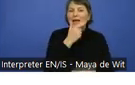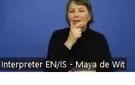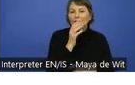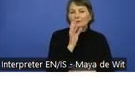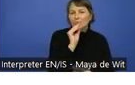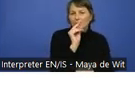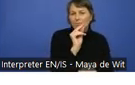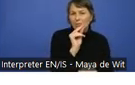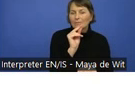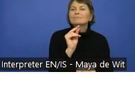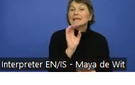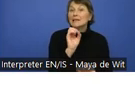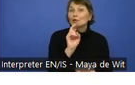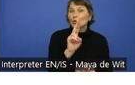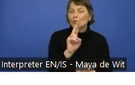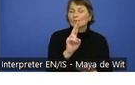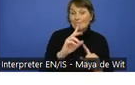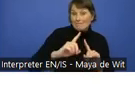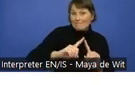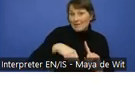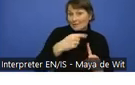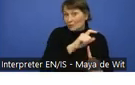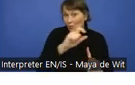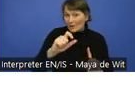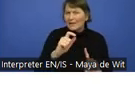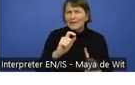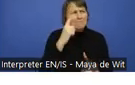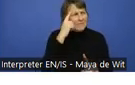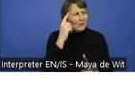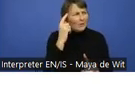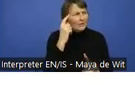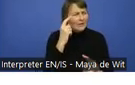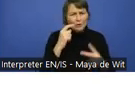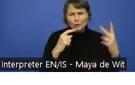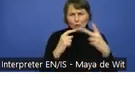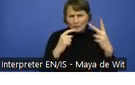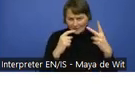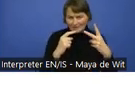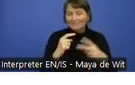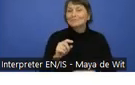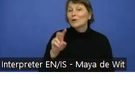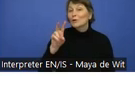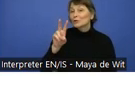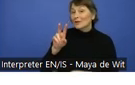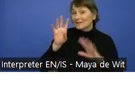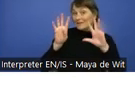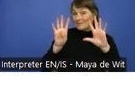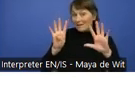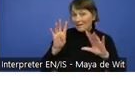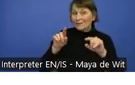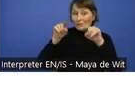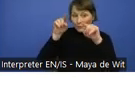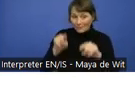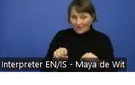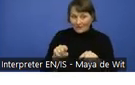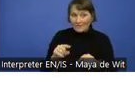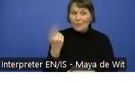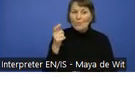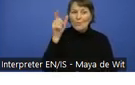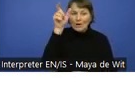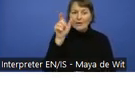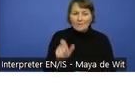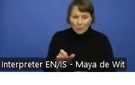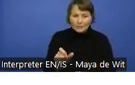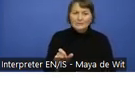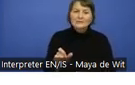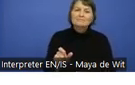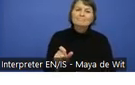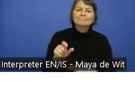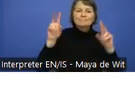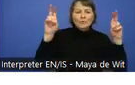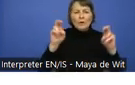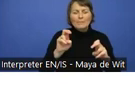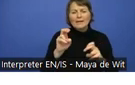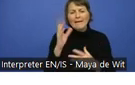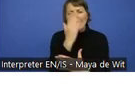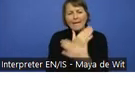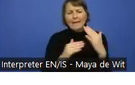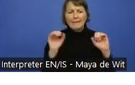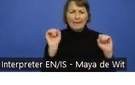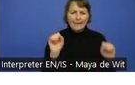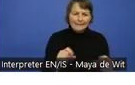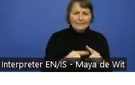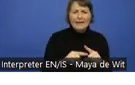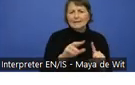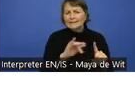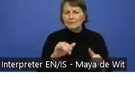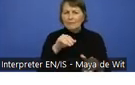So next week, next Tuesday, I think the 29th of November we have Mani talking Ableism and